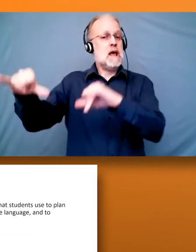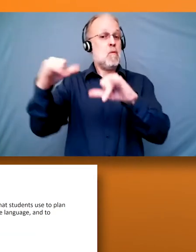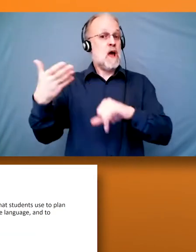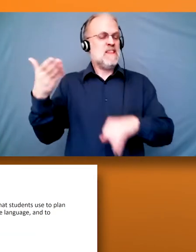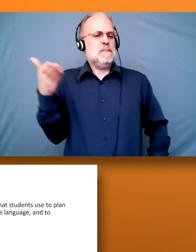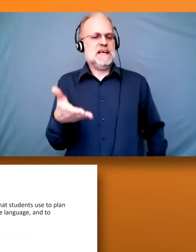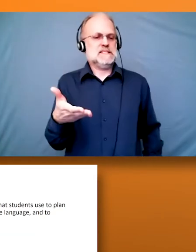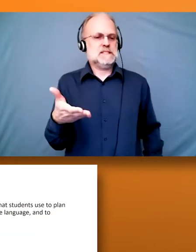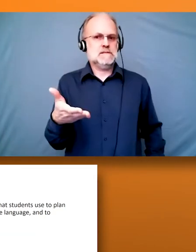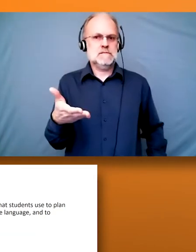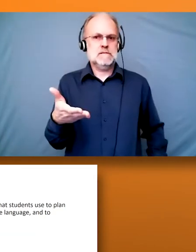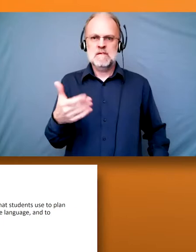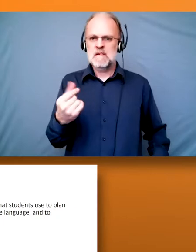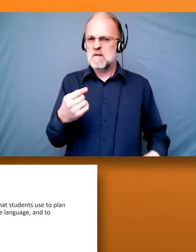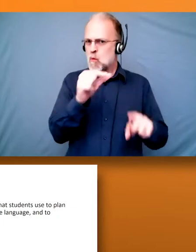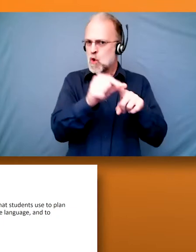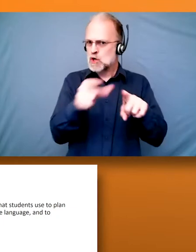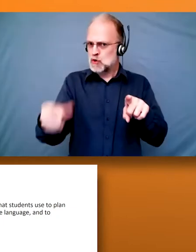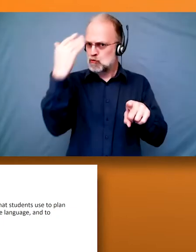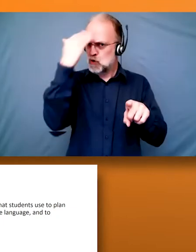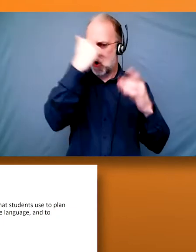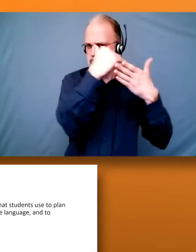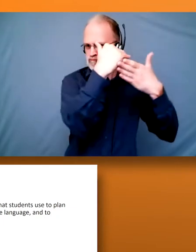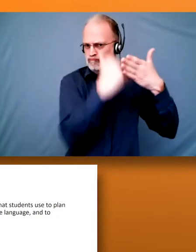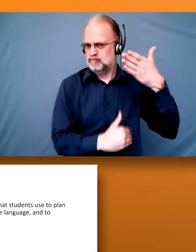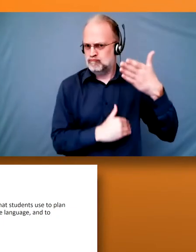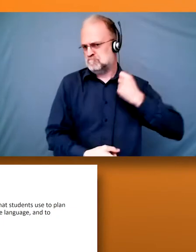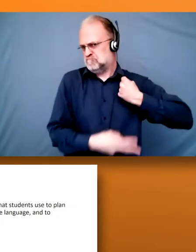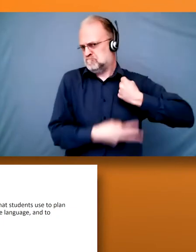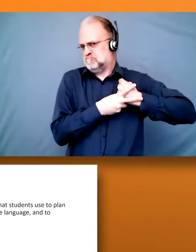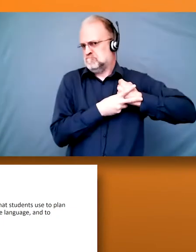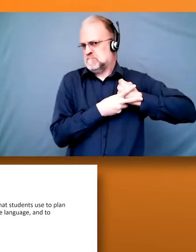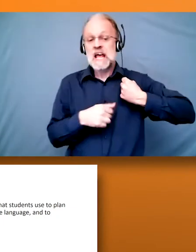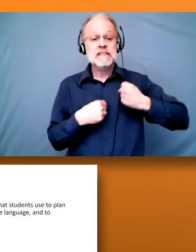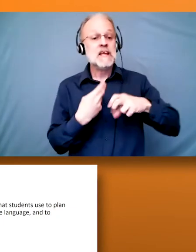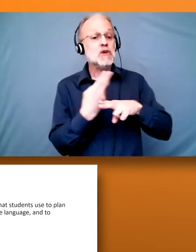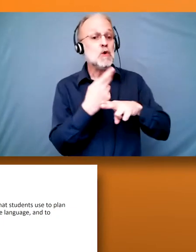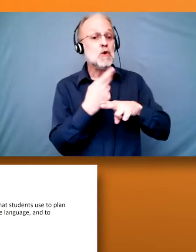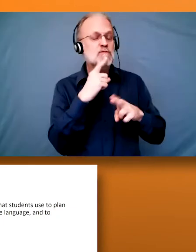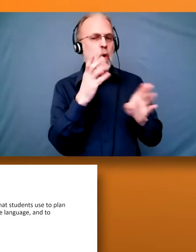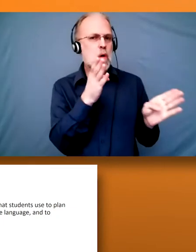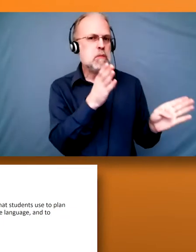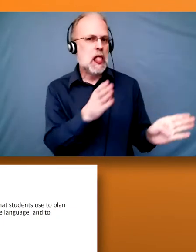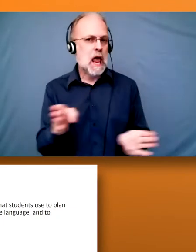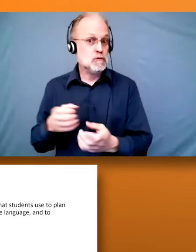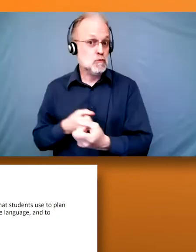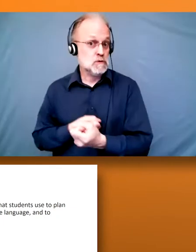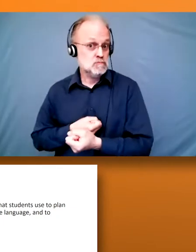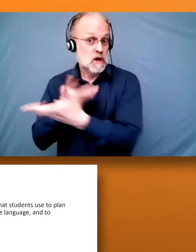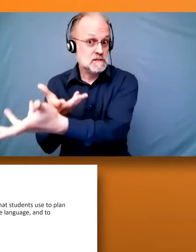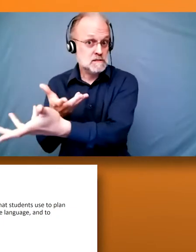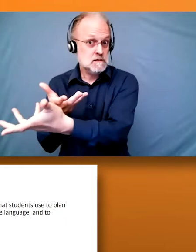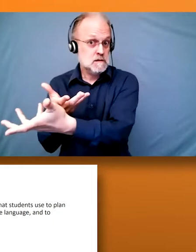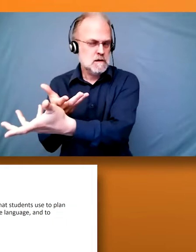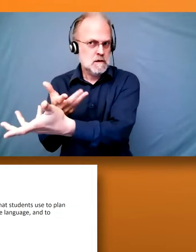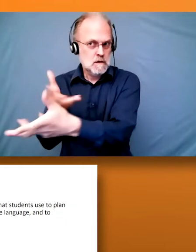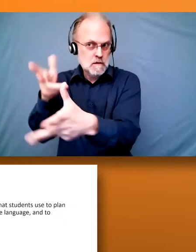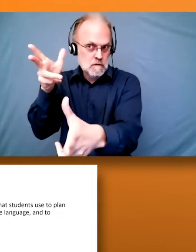Today we are talking about that storehouse of words and their meaning that students use to plan expressive language,